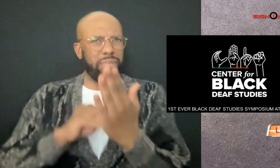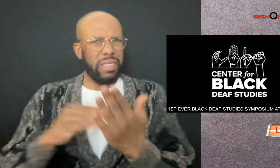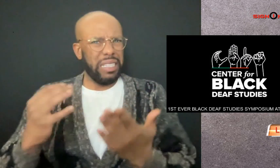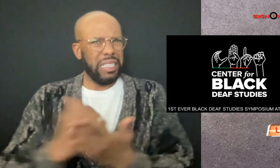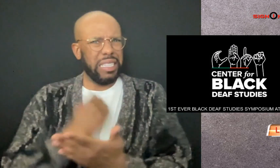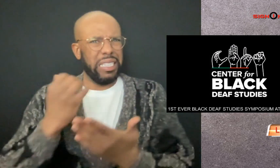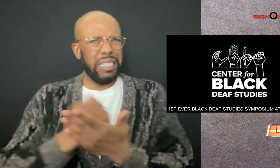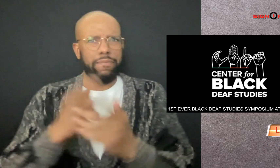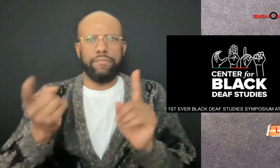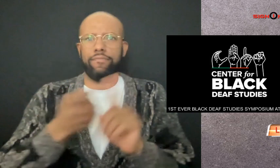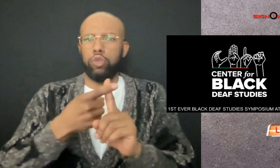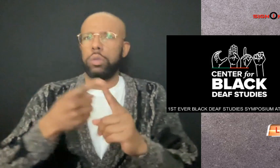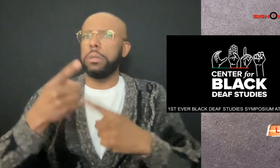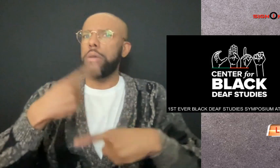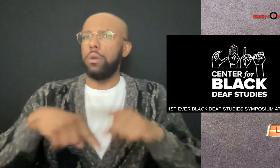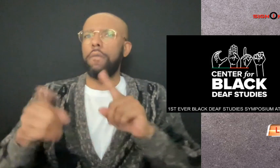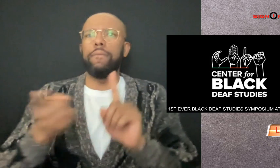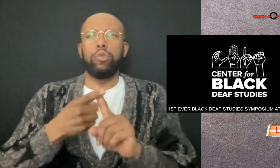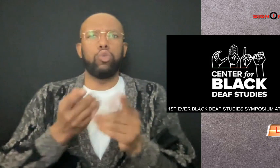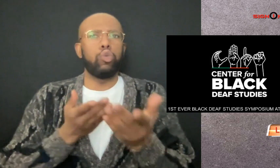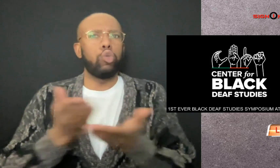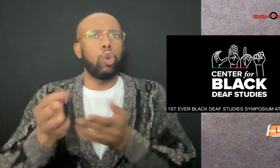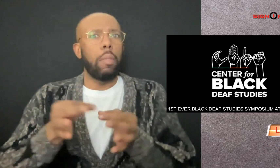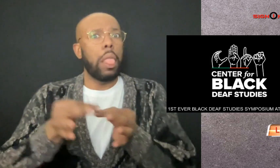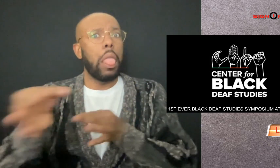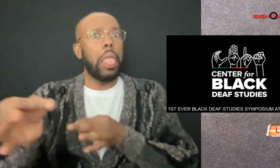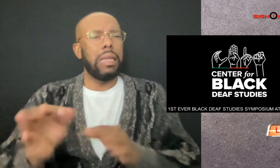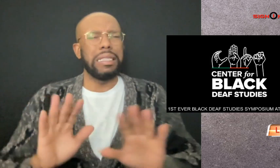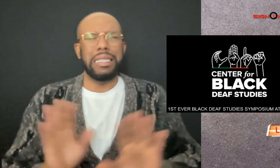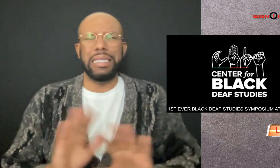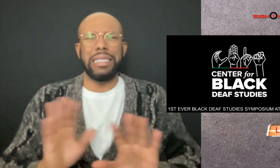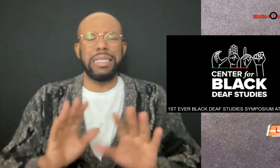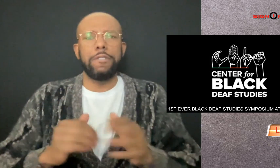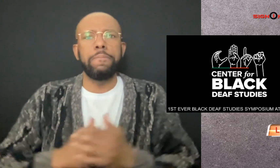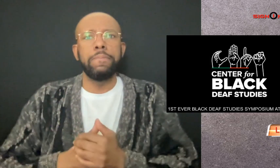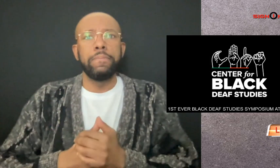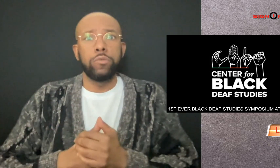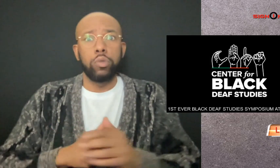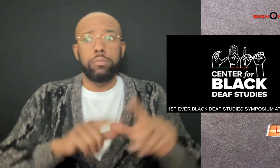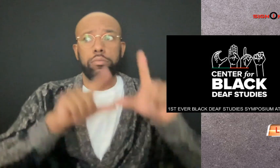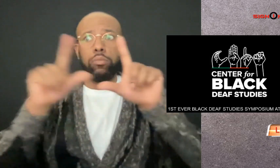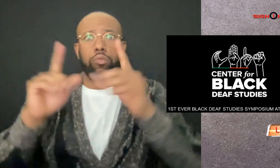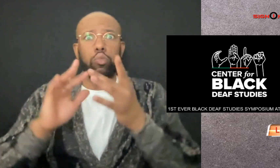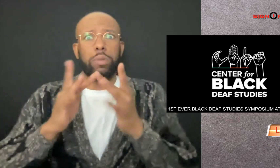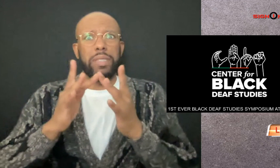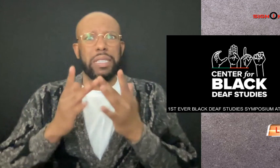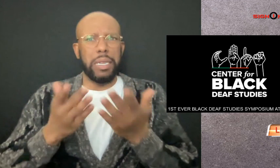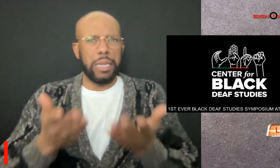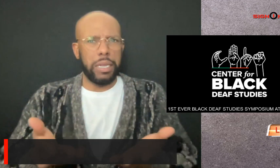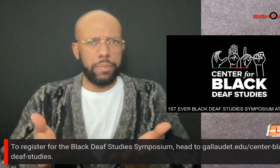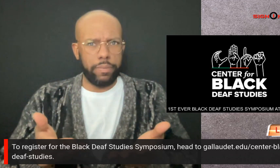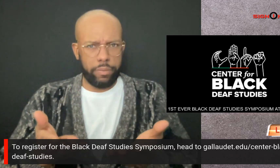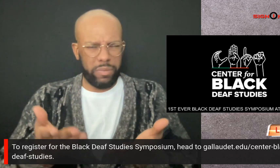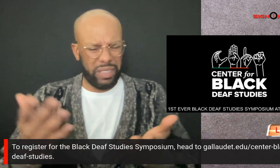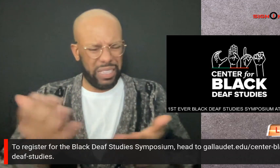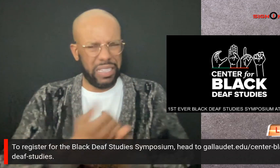and it is first come first served so don't delay head to this website to register